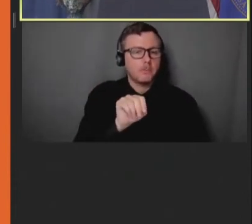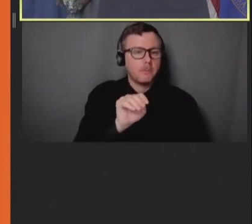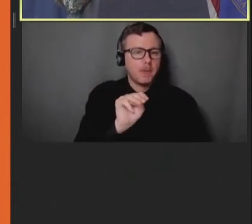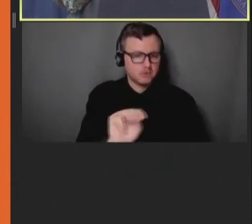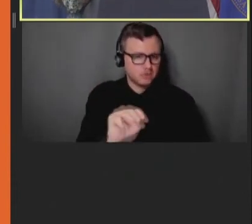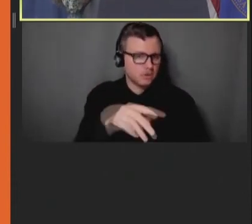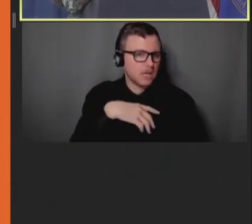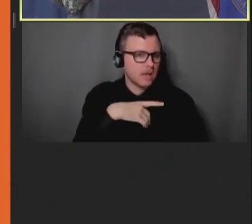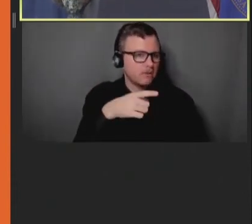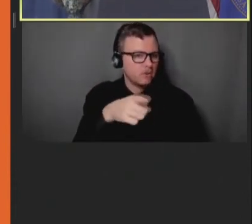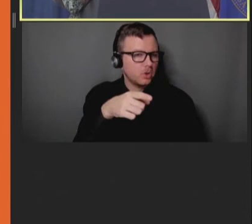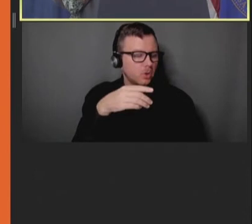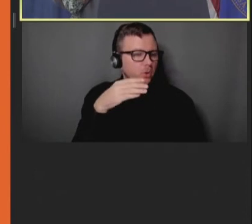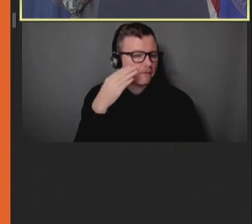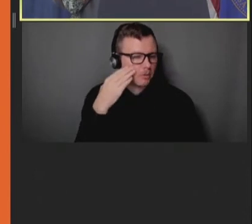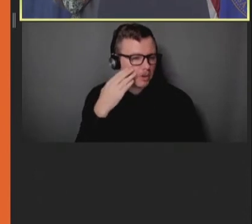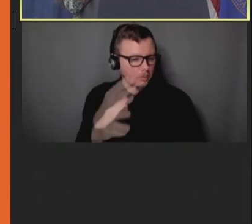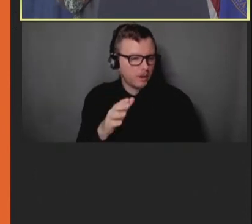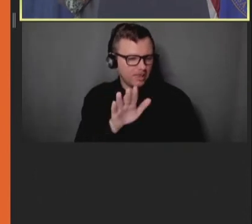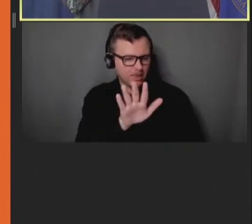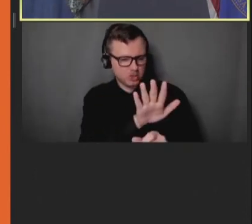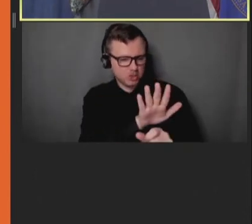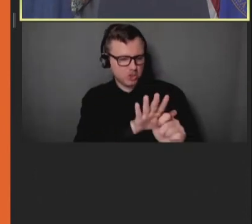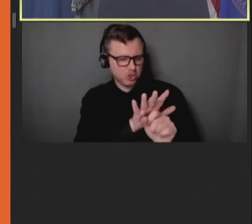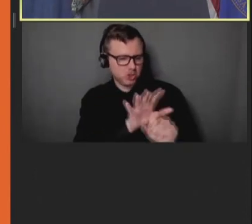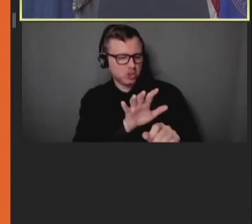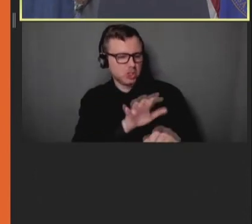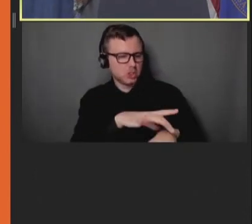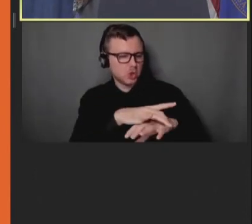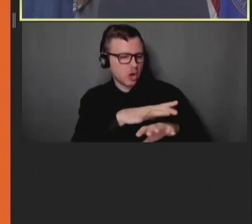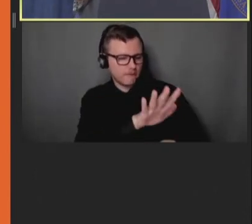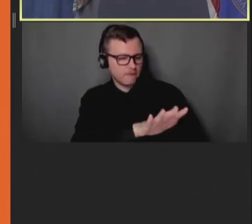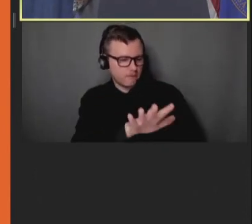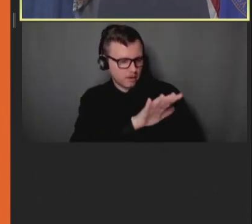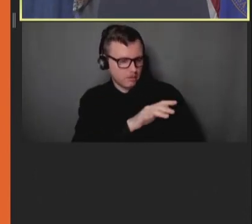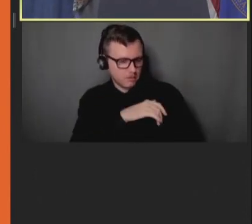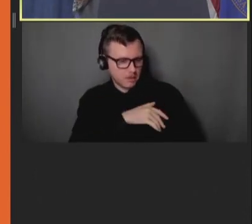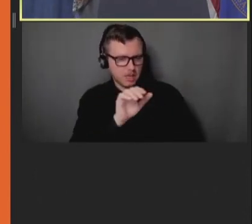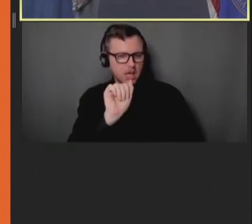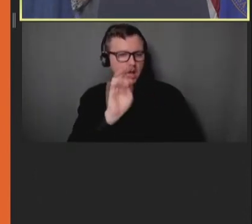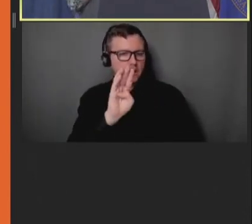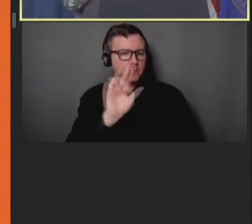you're a little bit familiar with the geography, is about half-way between Albuquerque and El Paso,